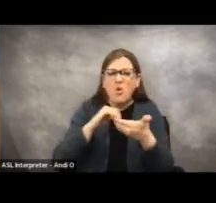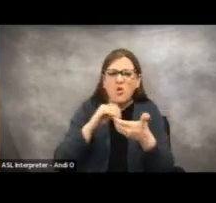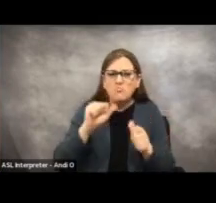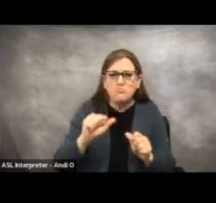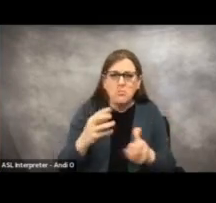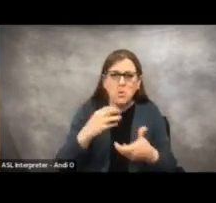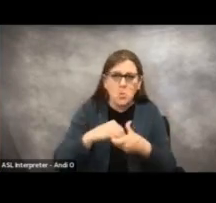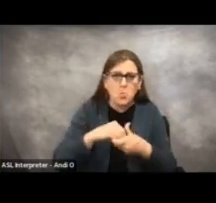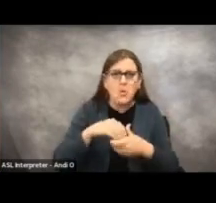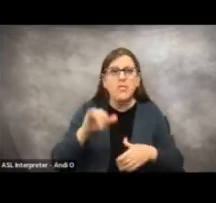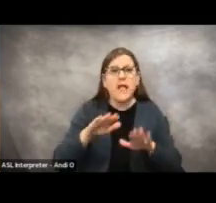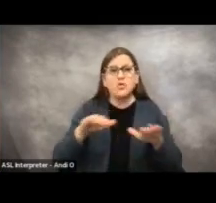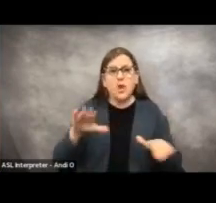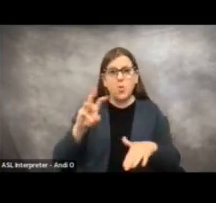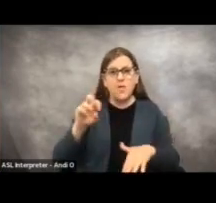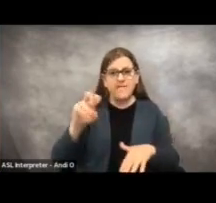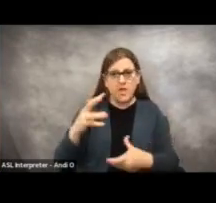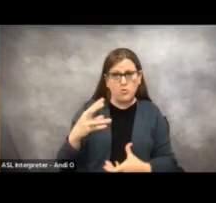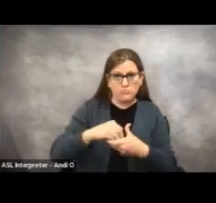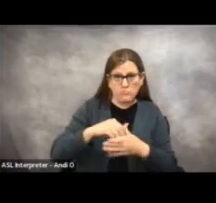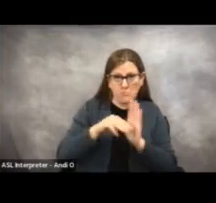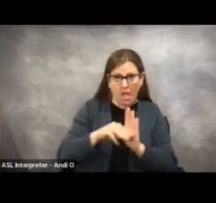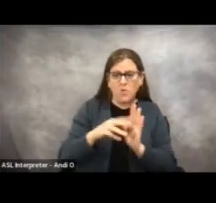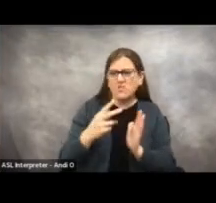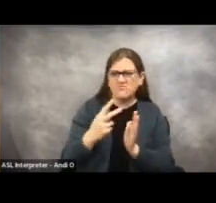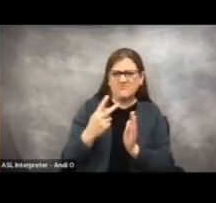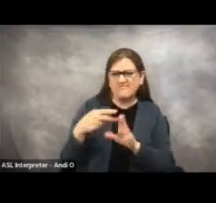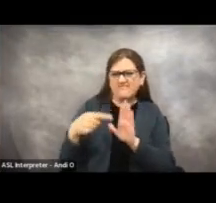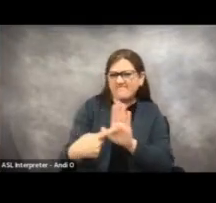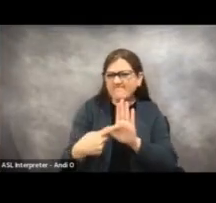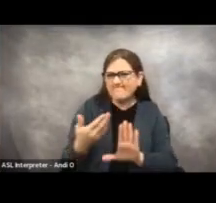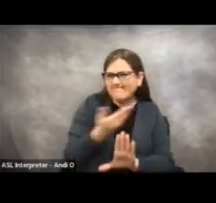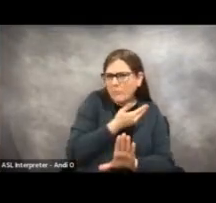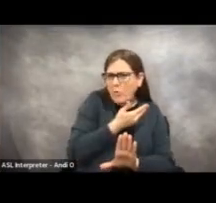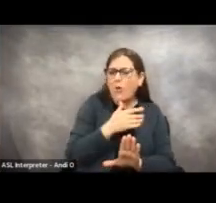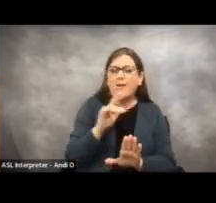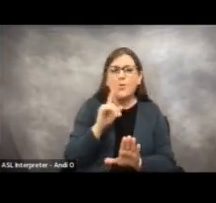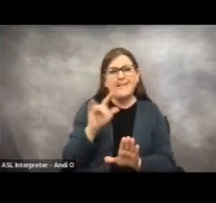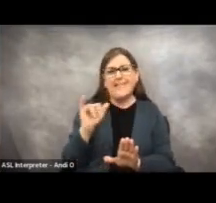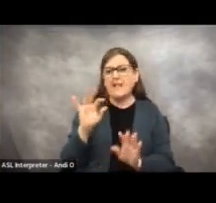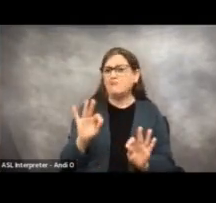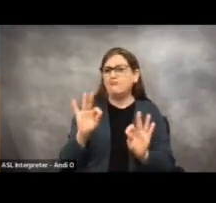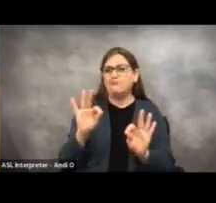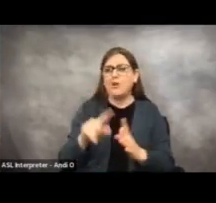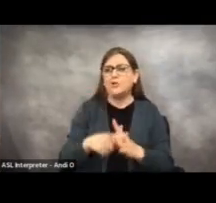engagement model that we briefly reviewed earlier should give you an excellent starting point to do a scan in your state of